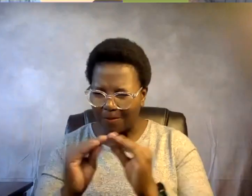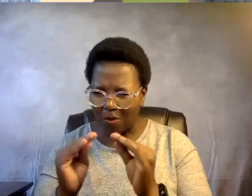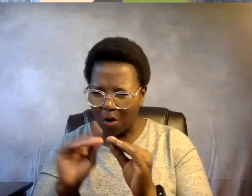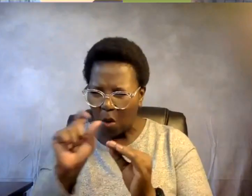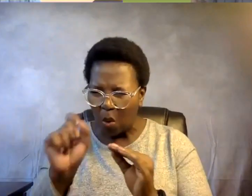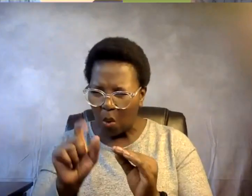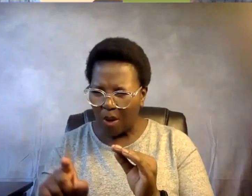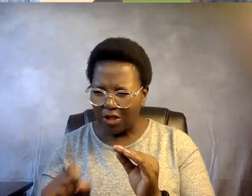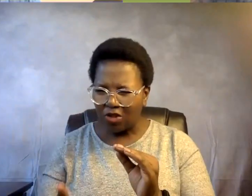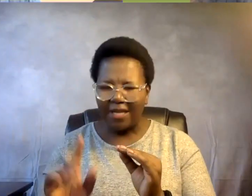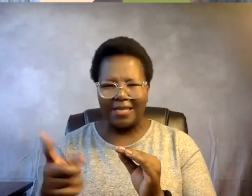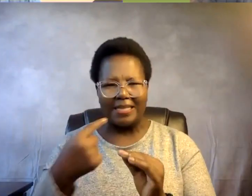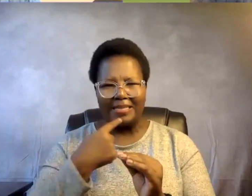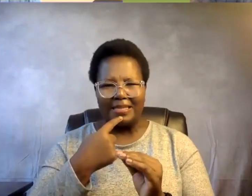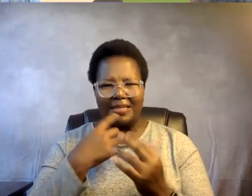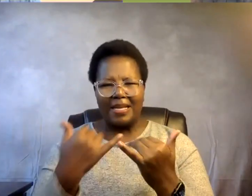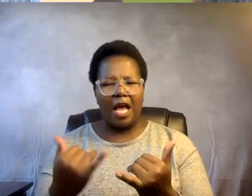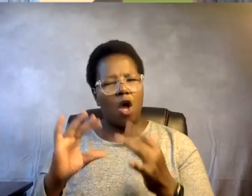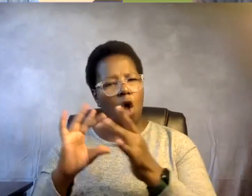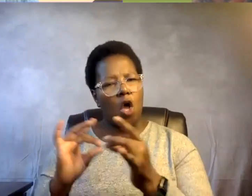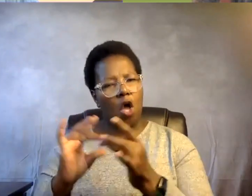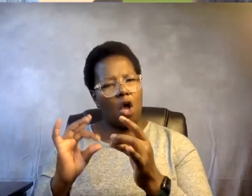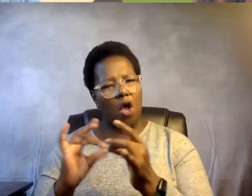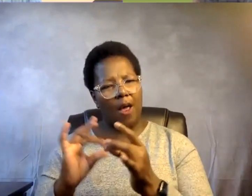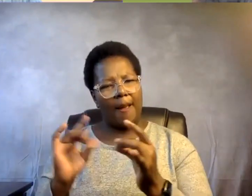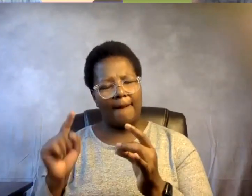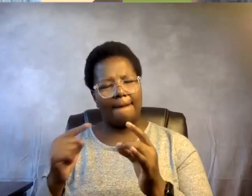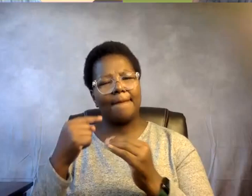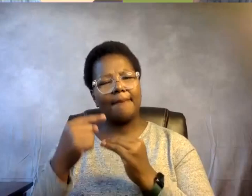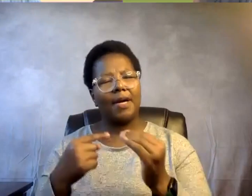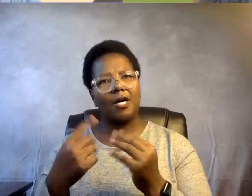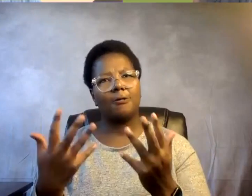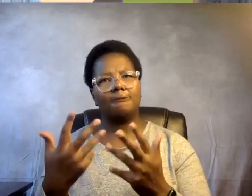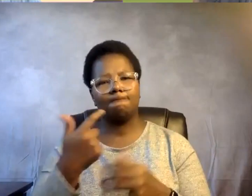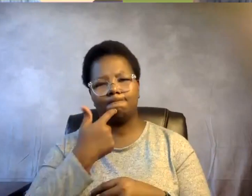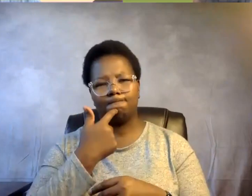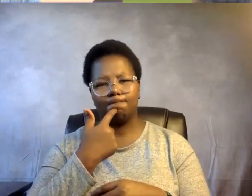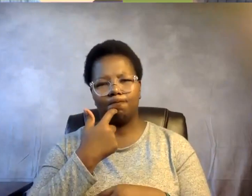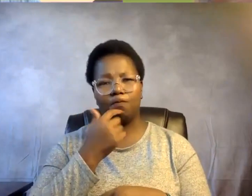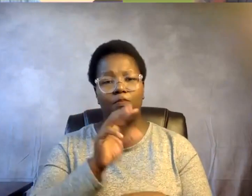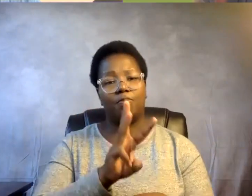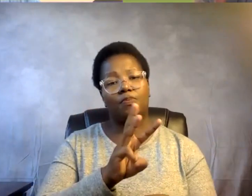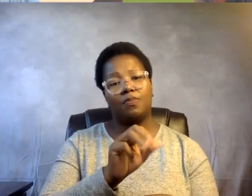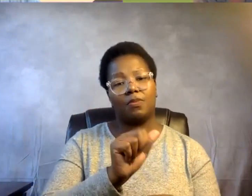oh there was the comment about that WAVE sometimes with dynamic content,